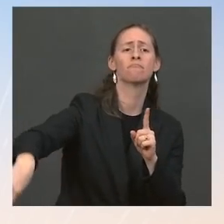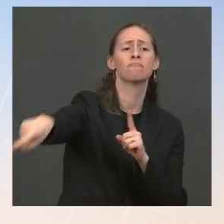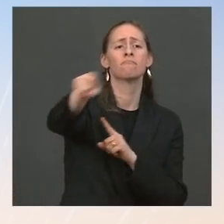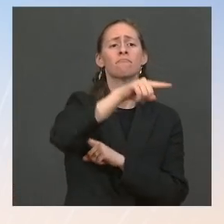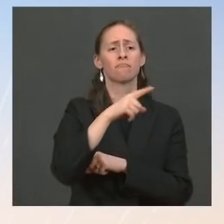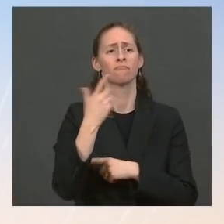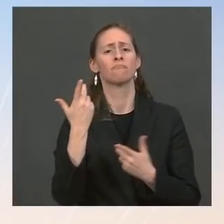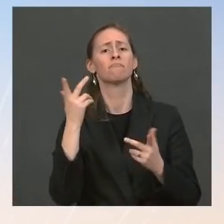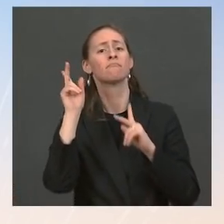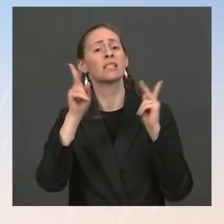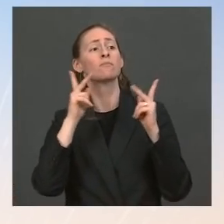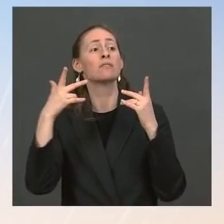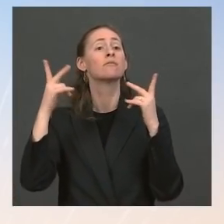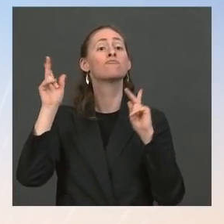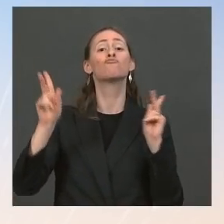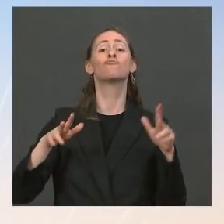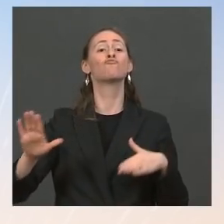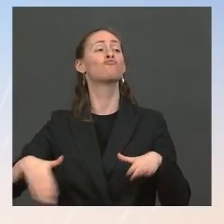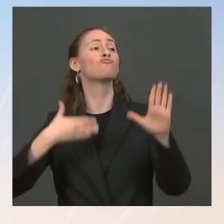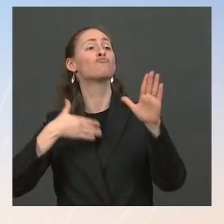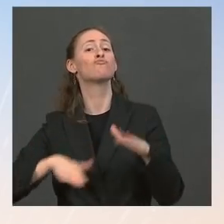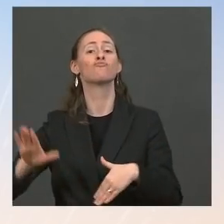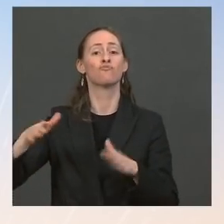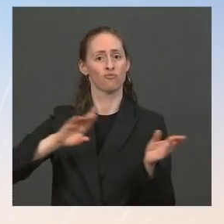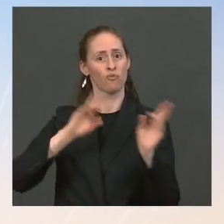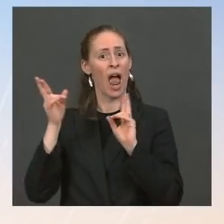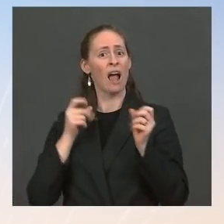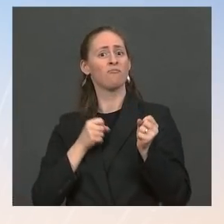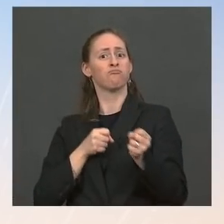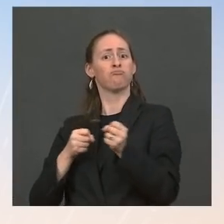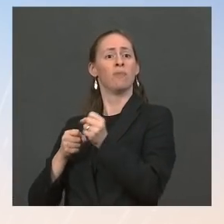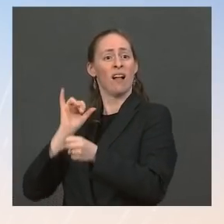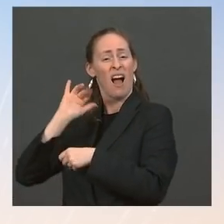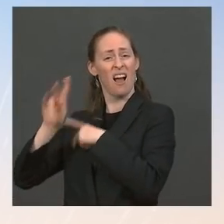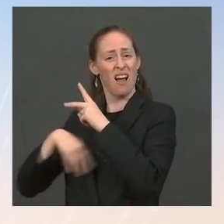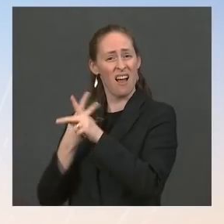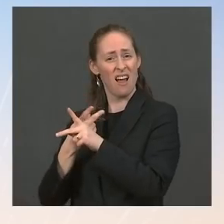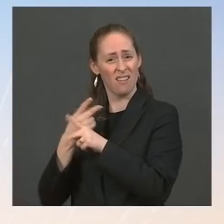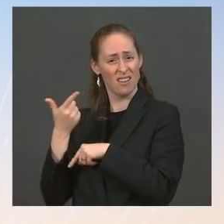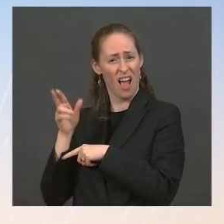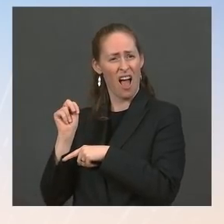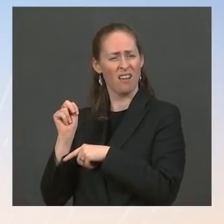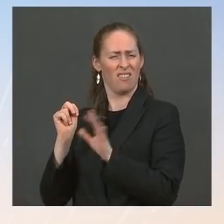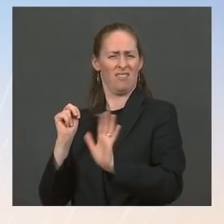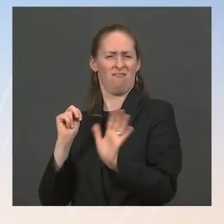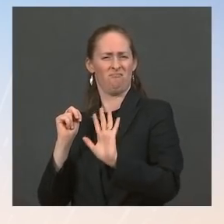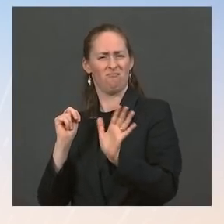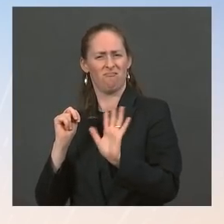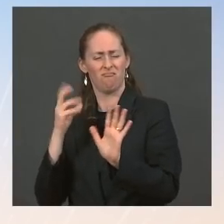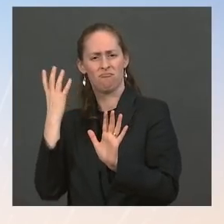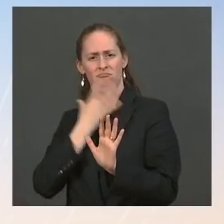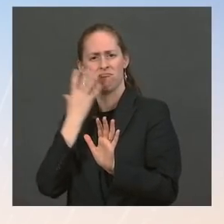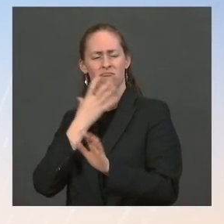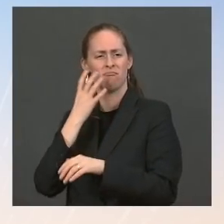by rioting and burning down the communities they claim to represent anywhere in the country. As you know, closing arguments in this particular case --